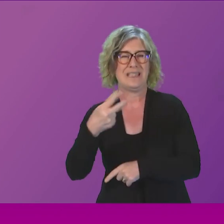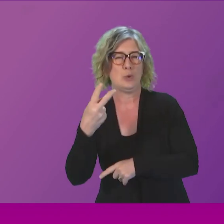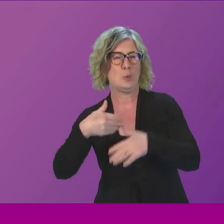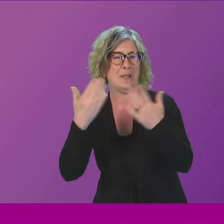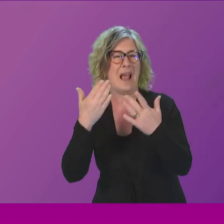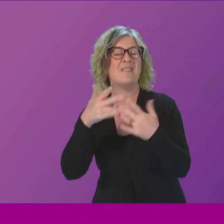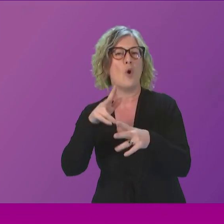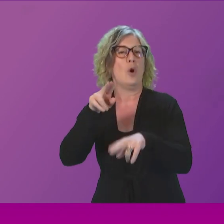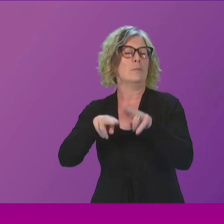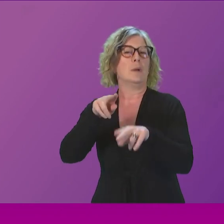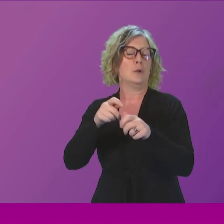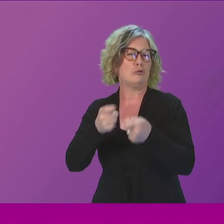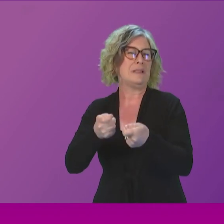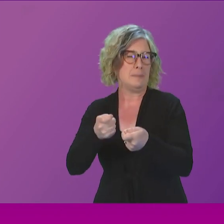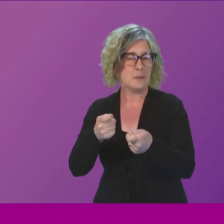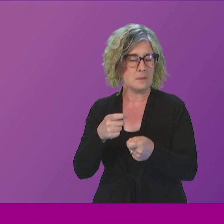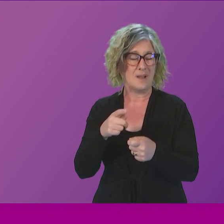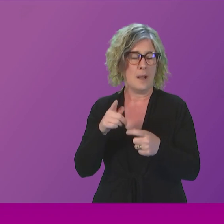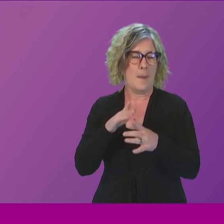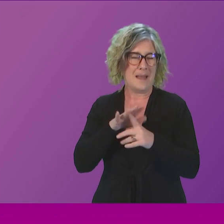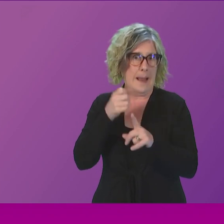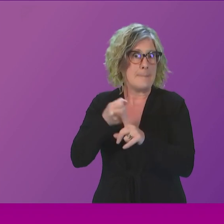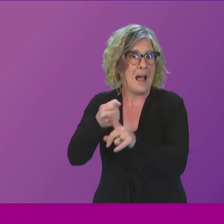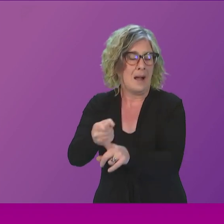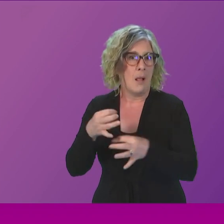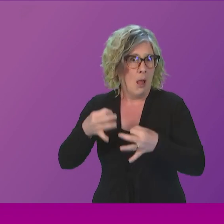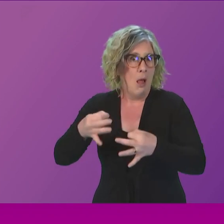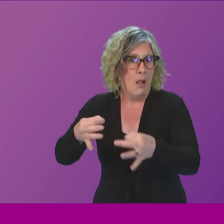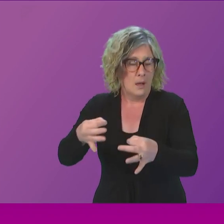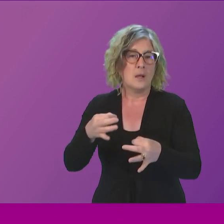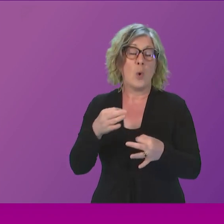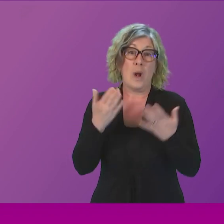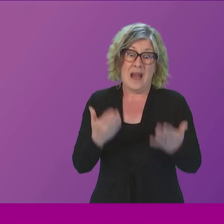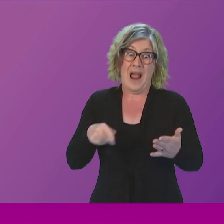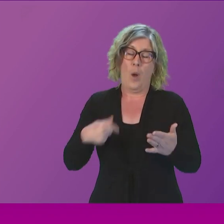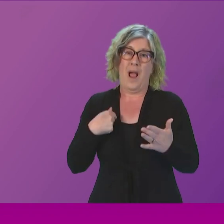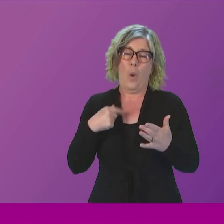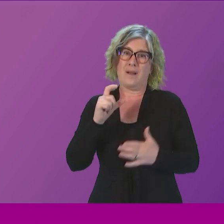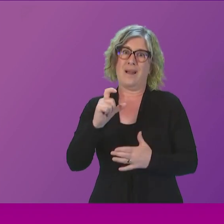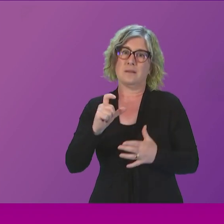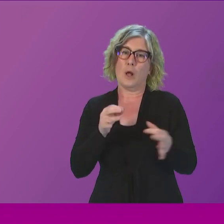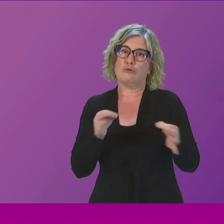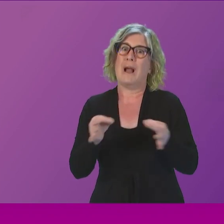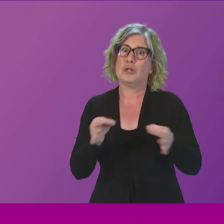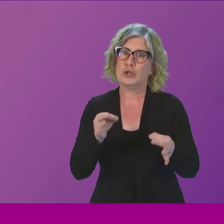In relation to the actions that we are taking, the cancer strategy is an important plan,